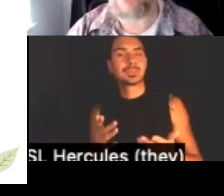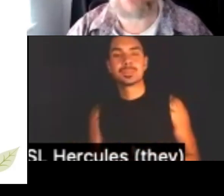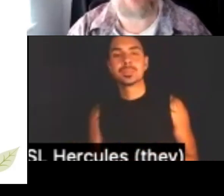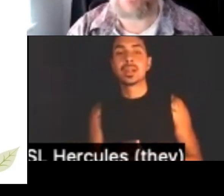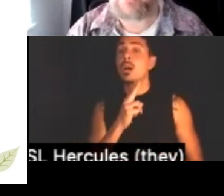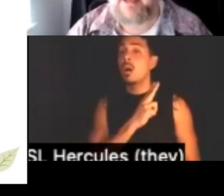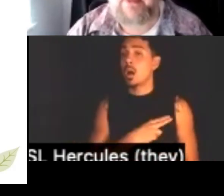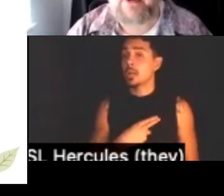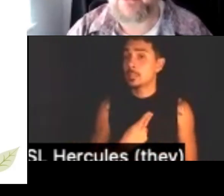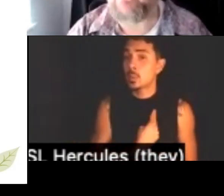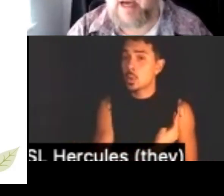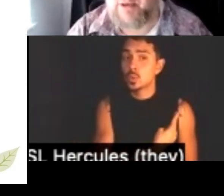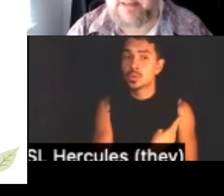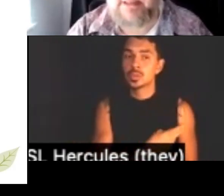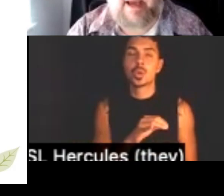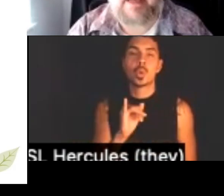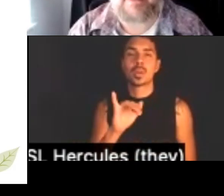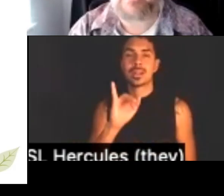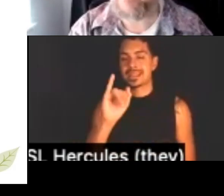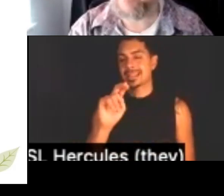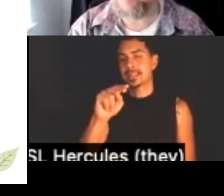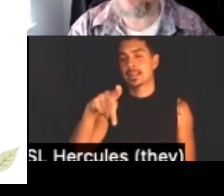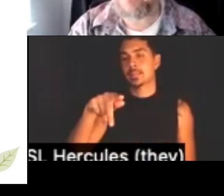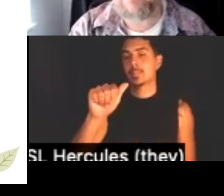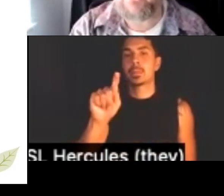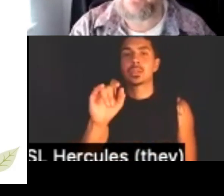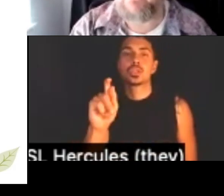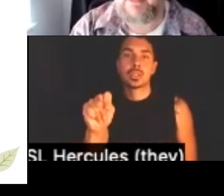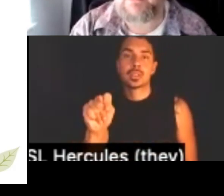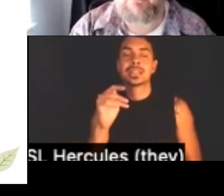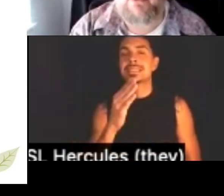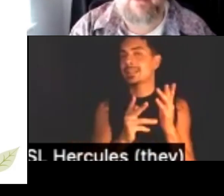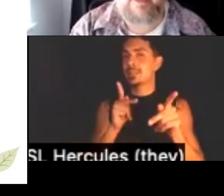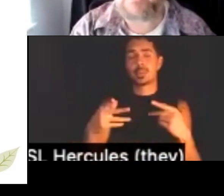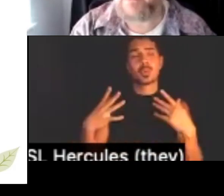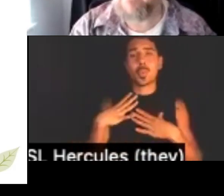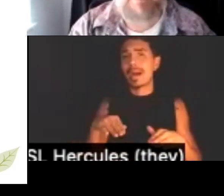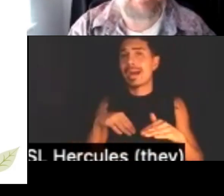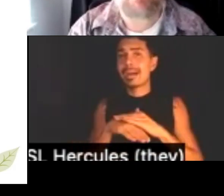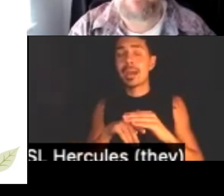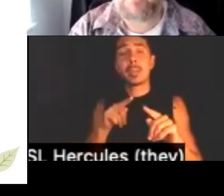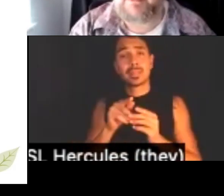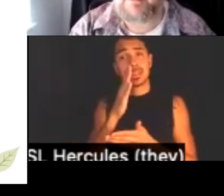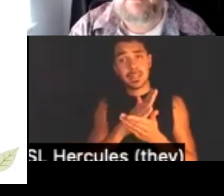which so many trans folks do not want to access. But some of those inpatient programs may determine things